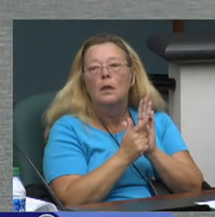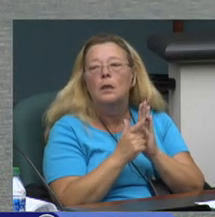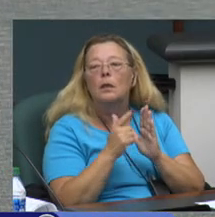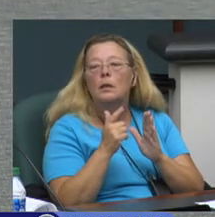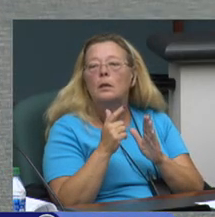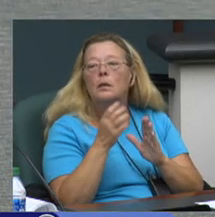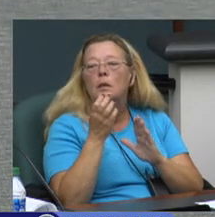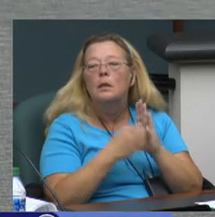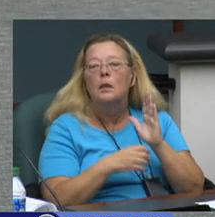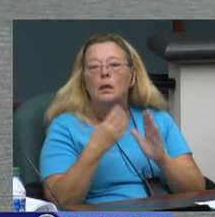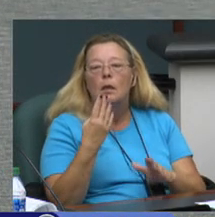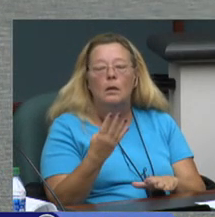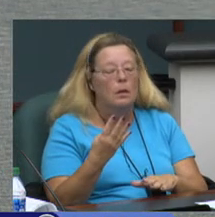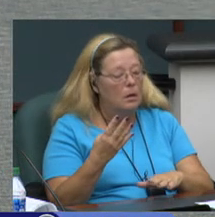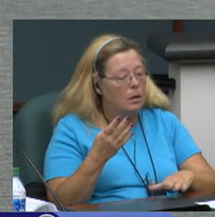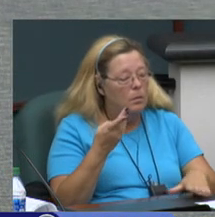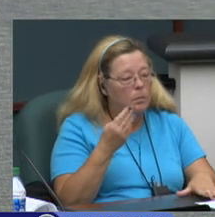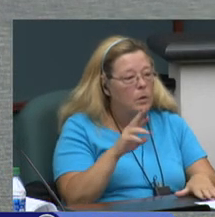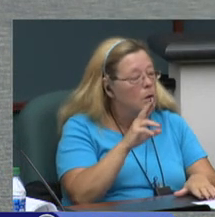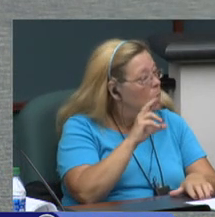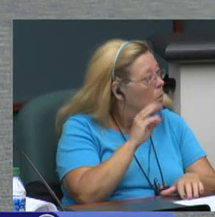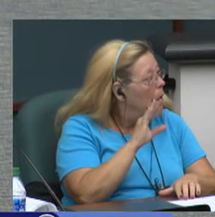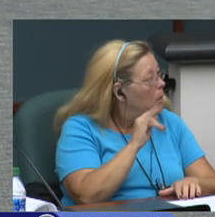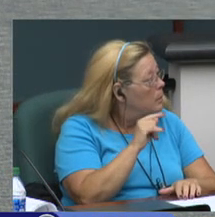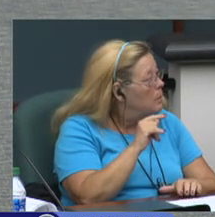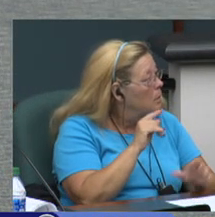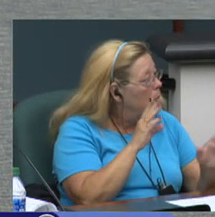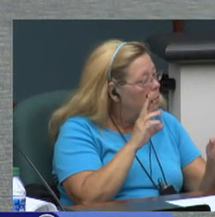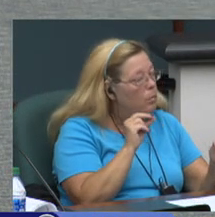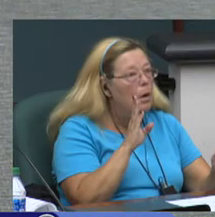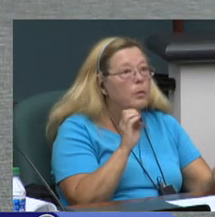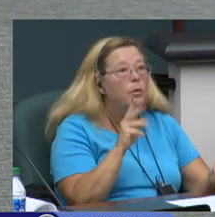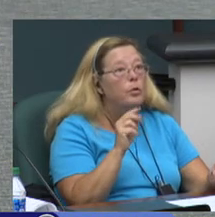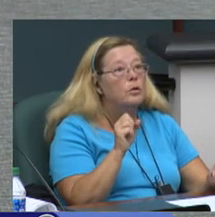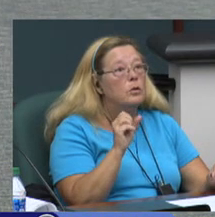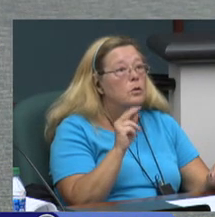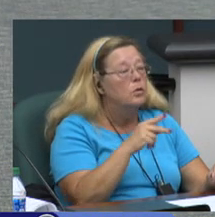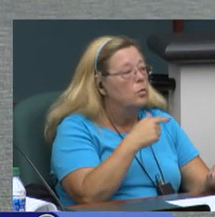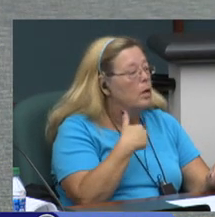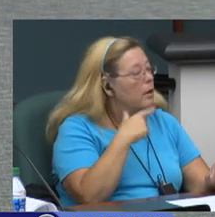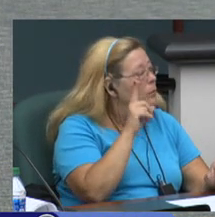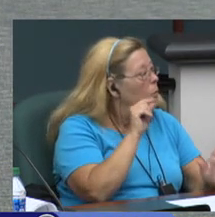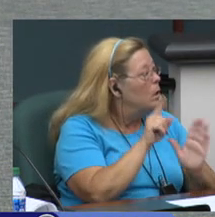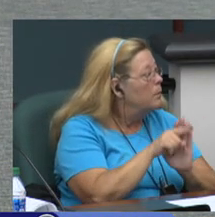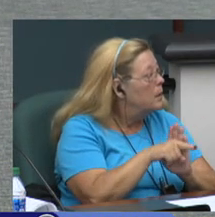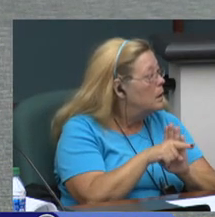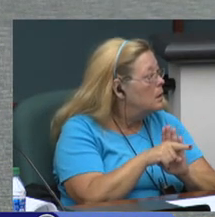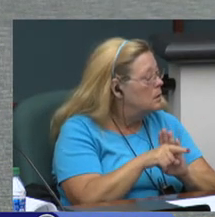mr. Robinson which you'd like to present we had you have 20 minutes I believe